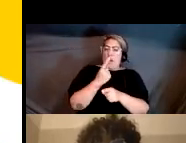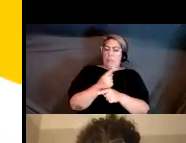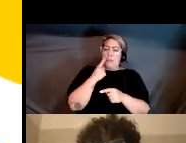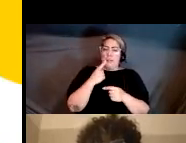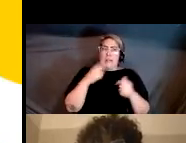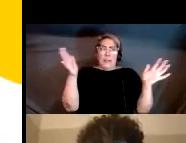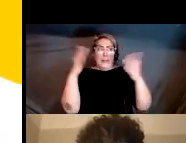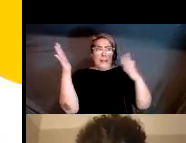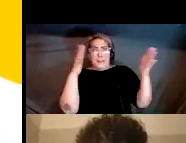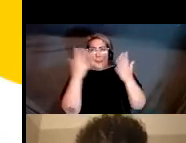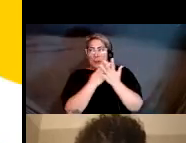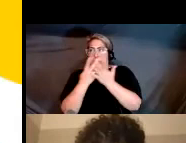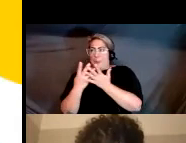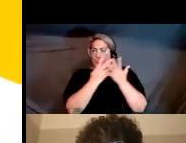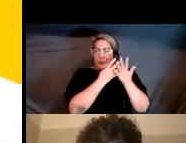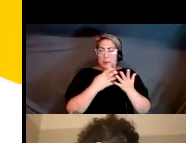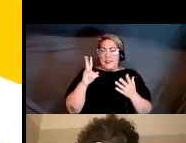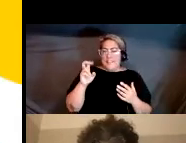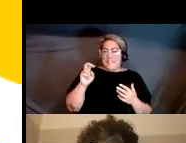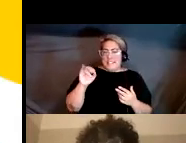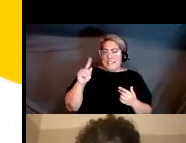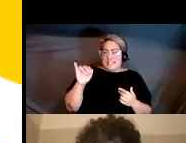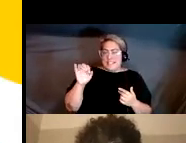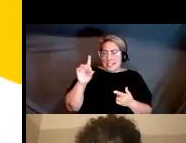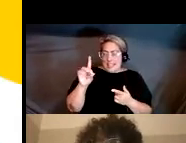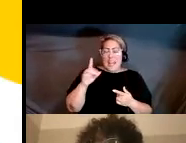air filtration system that meets a certain standard.